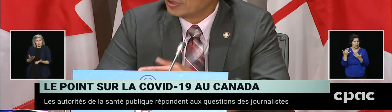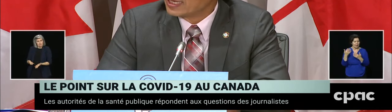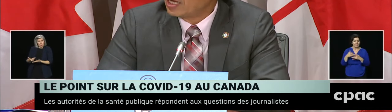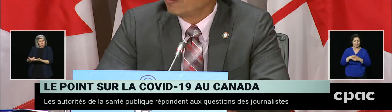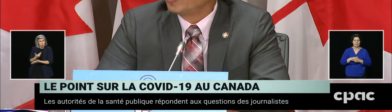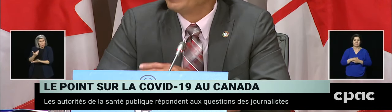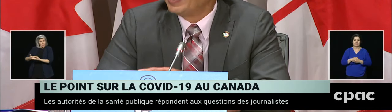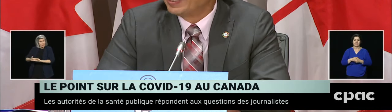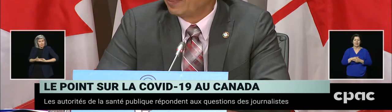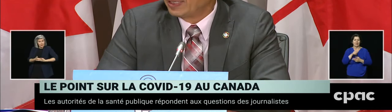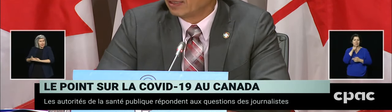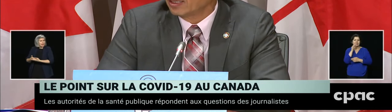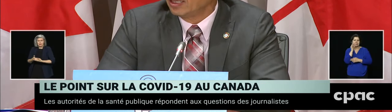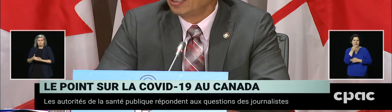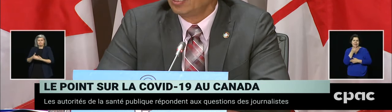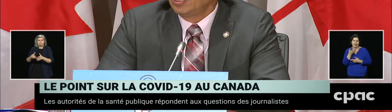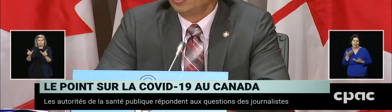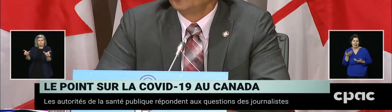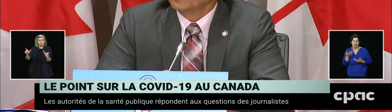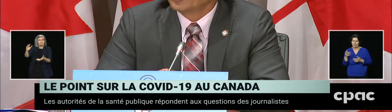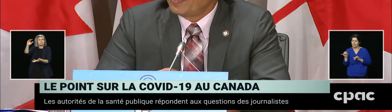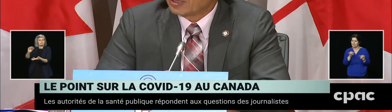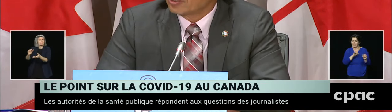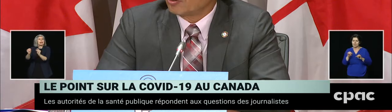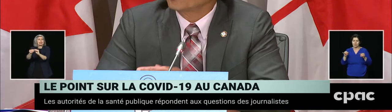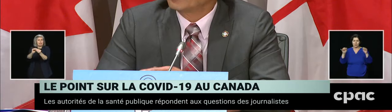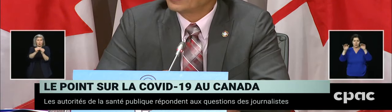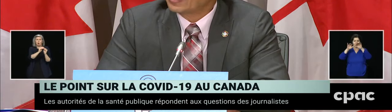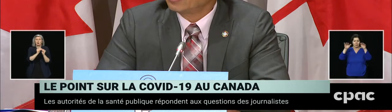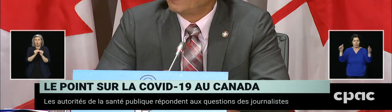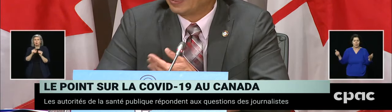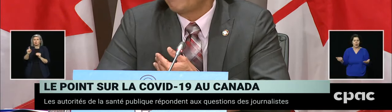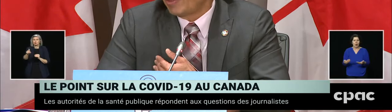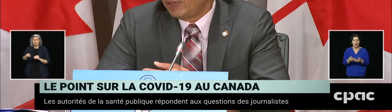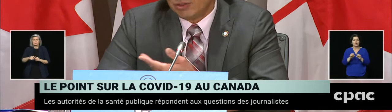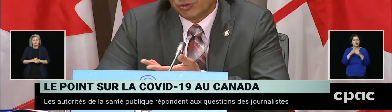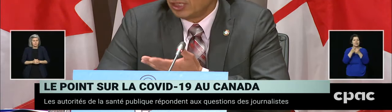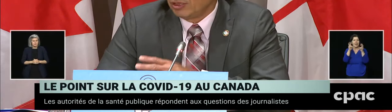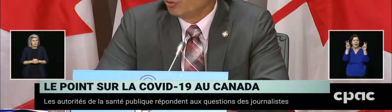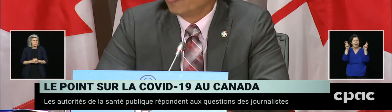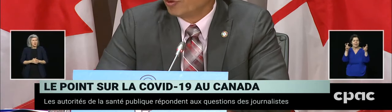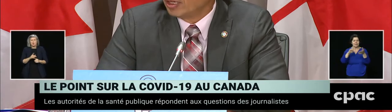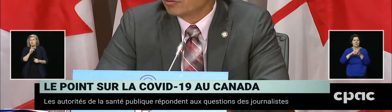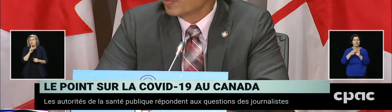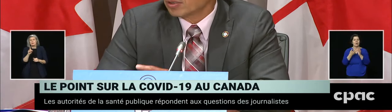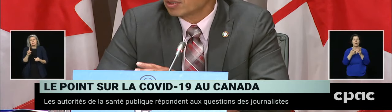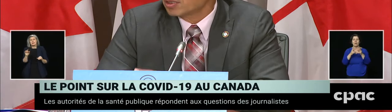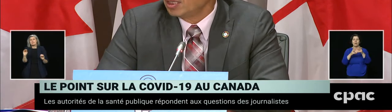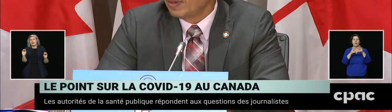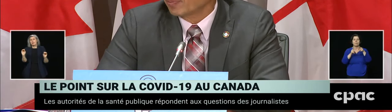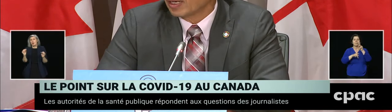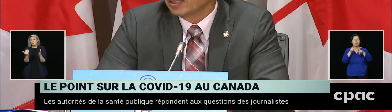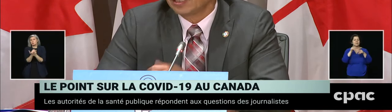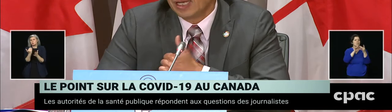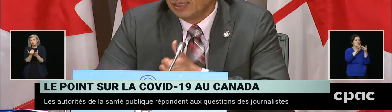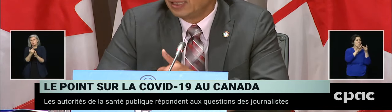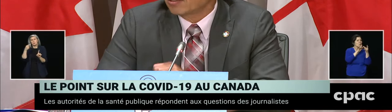VISITORS TO THE NEWBORN. I DON'T THINK IT'S ANYTHING NEW, REALLY. IT'S NOT SPECIAL. I THINK IT'S THE SAME THING WITH